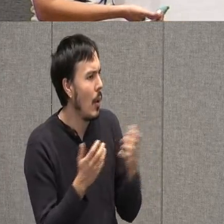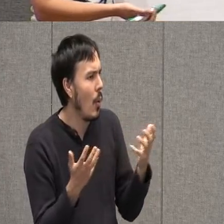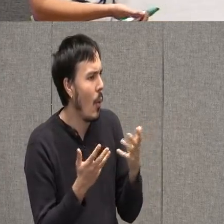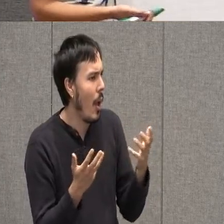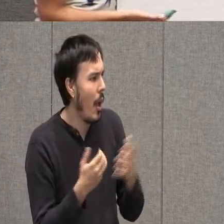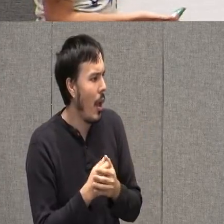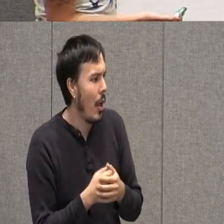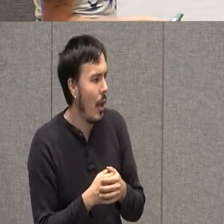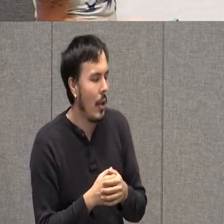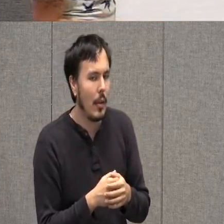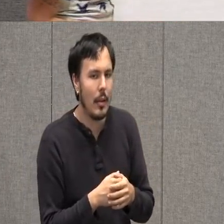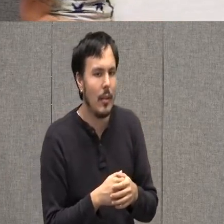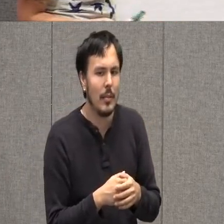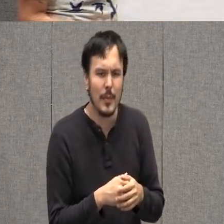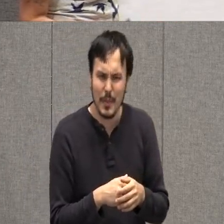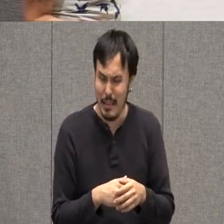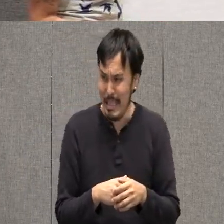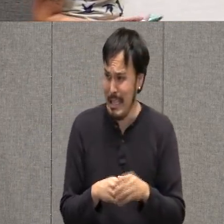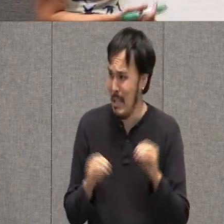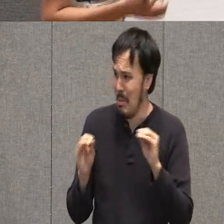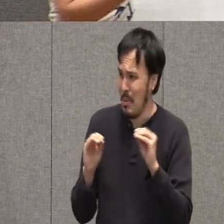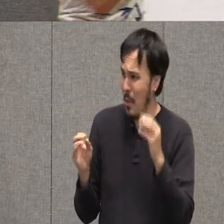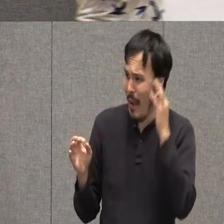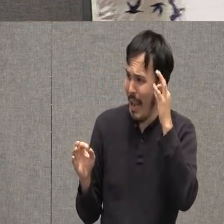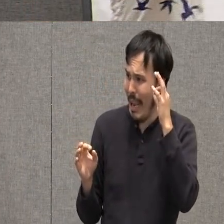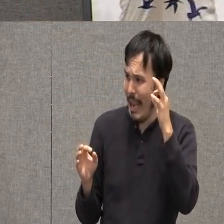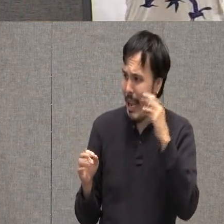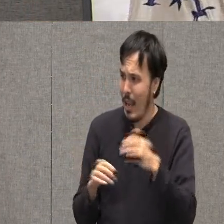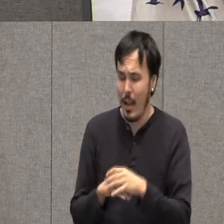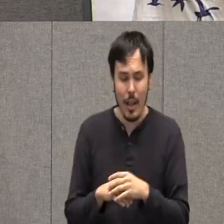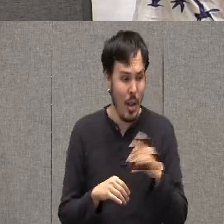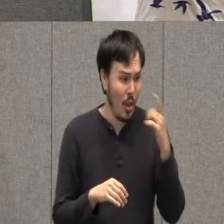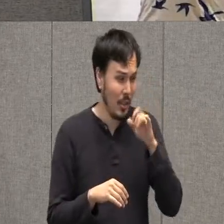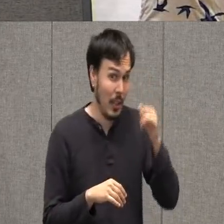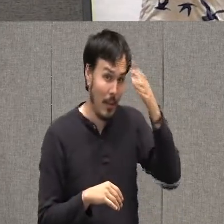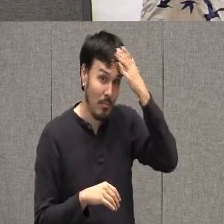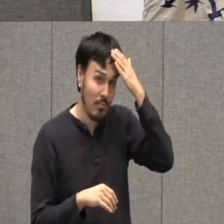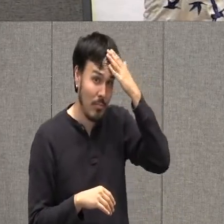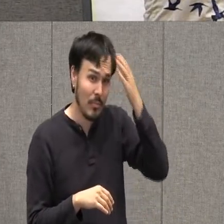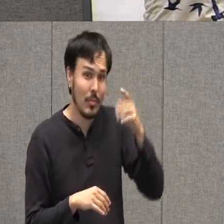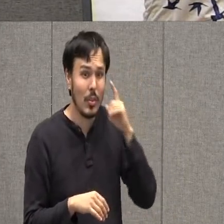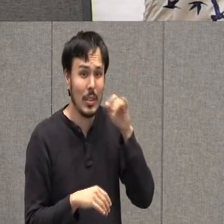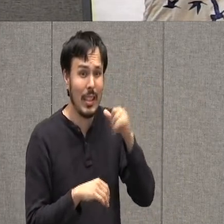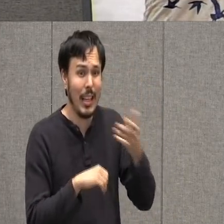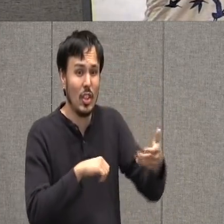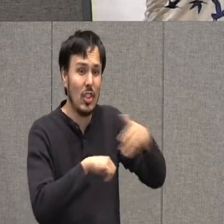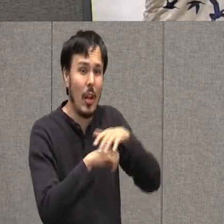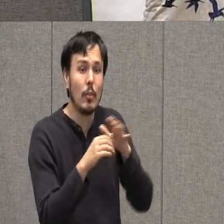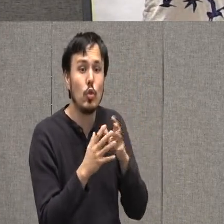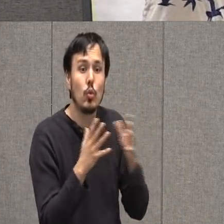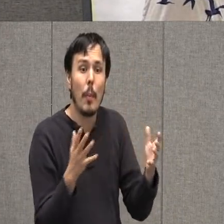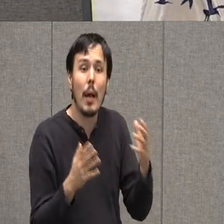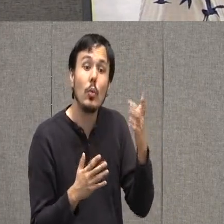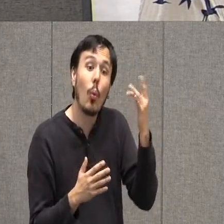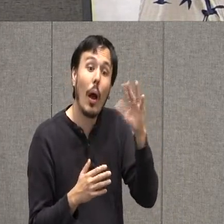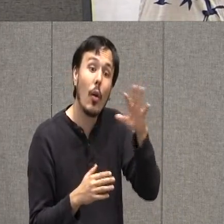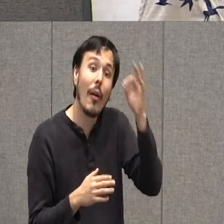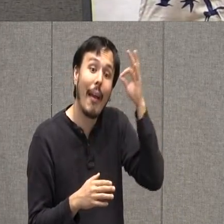too much like forehead, too much face up here because your hair covers the top of your head. It doesn't go right up to here.